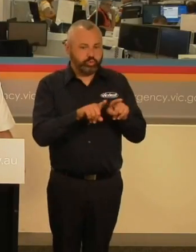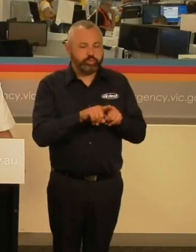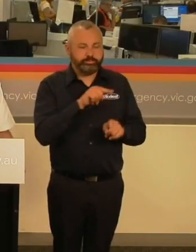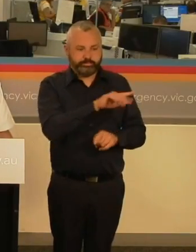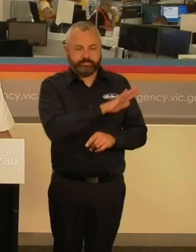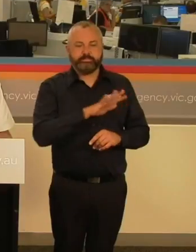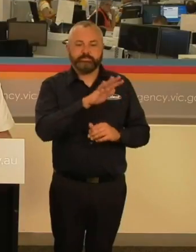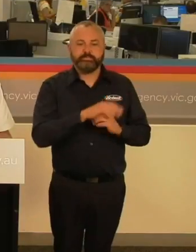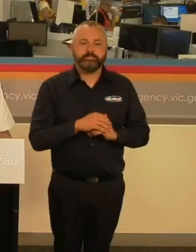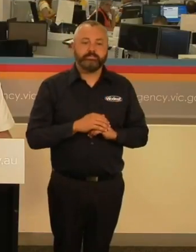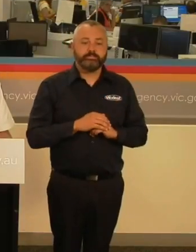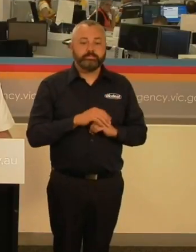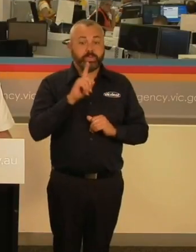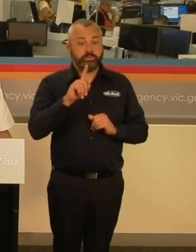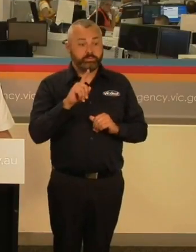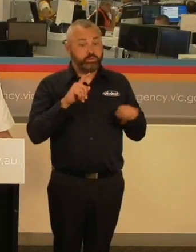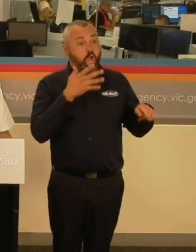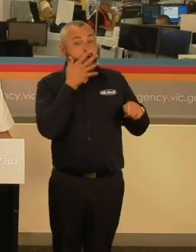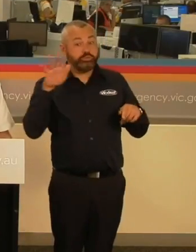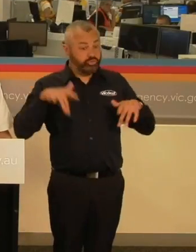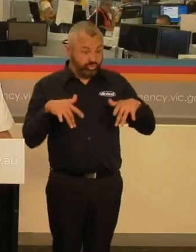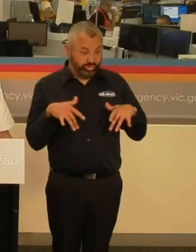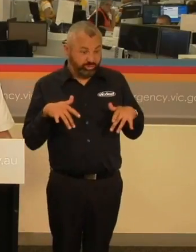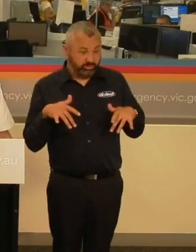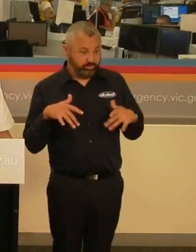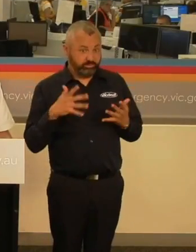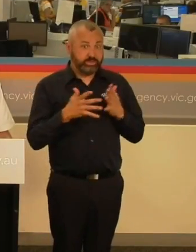driest part of a two-day so Friday is hotter Friday will be drier